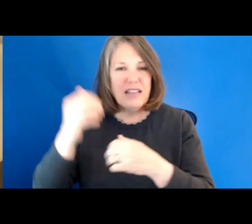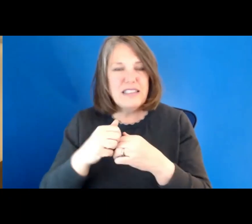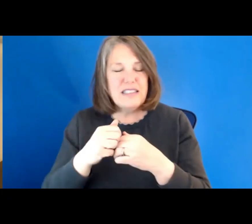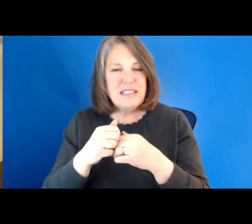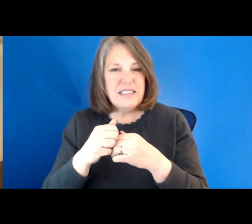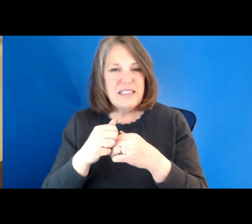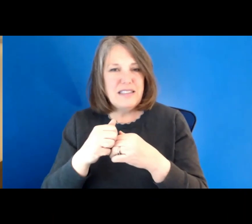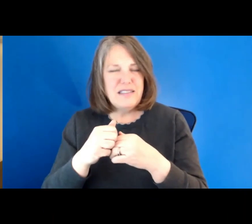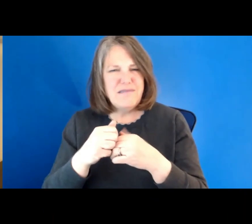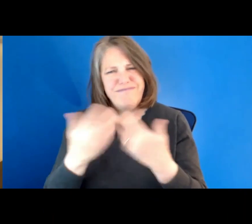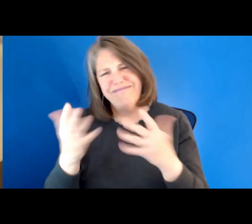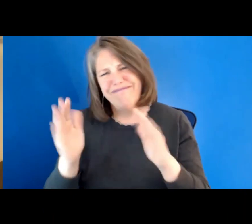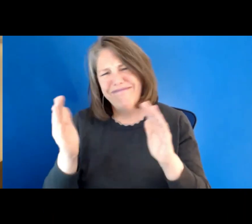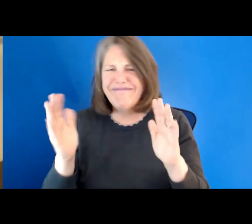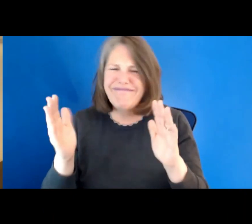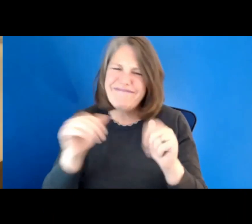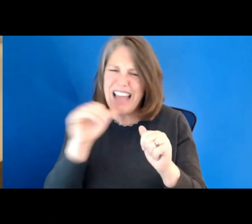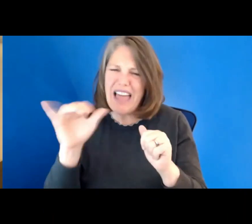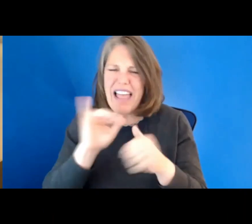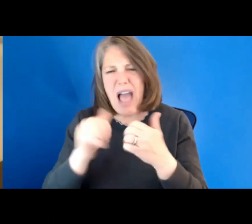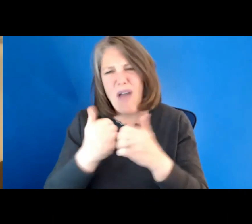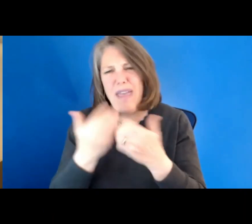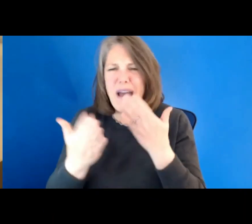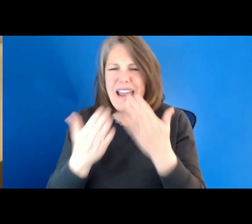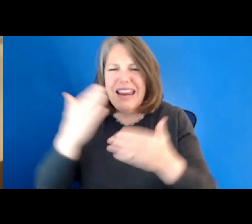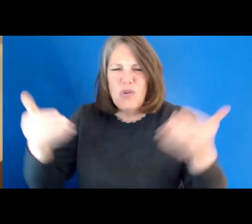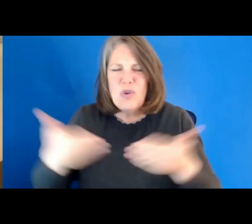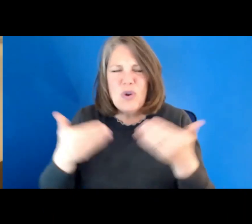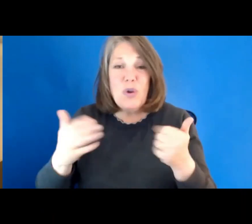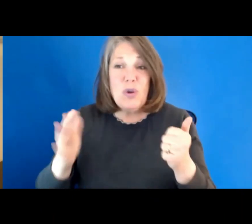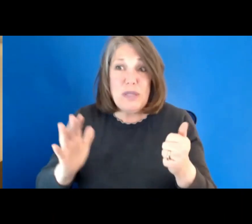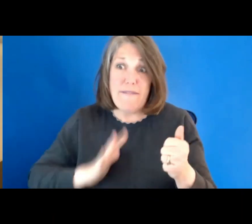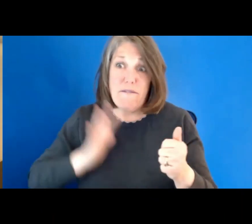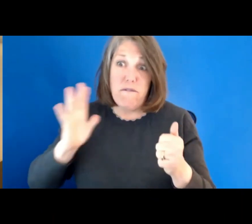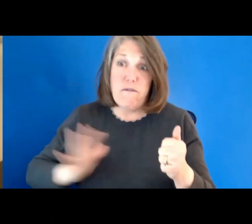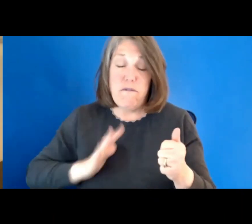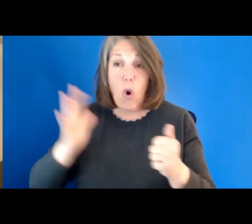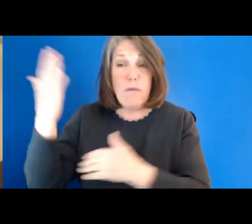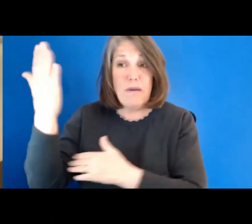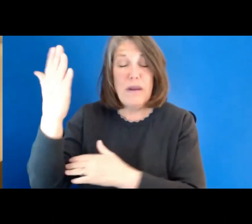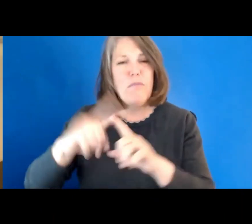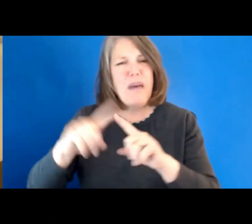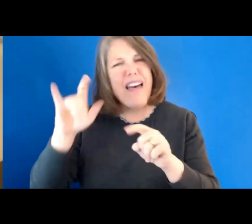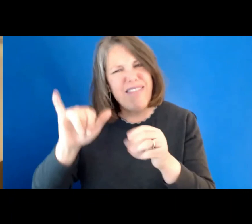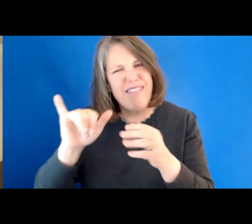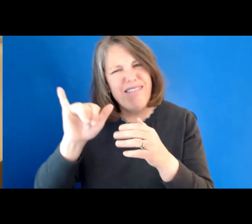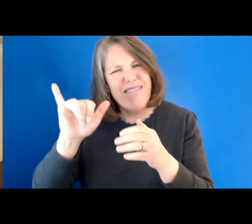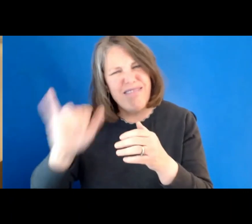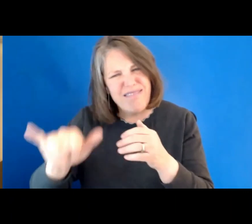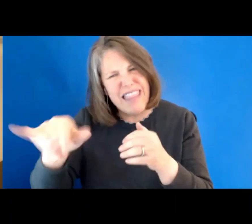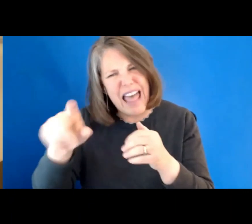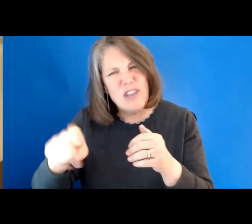they would introduce a formal presentation. 17:42:59 So that in those 10 minutes you're